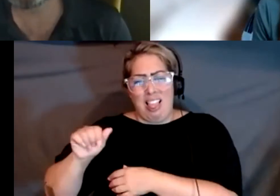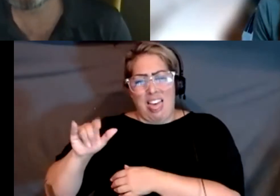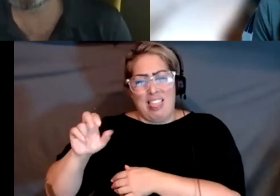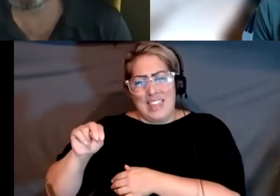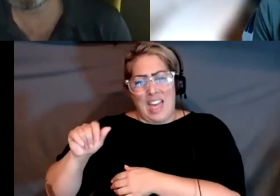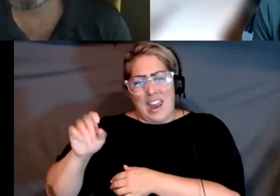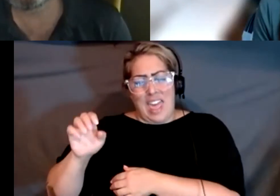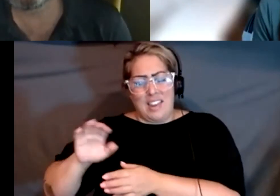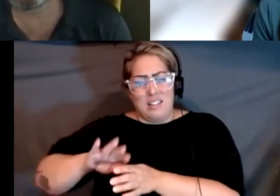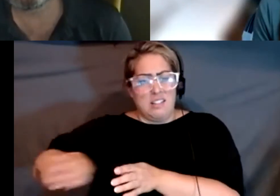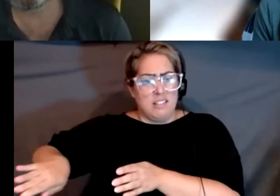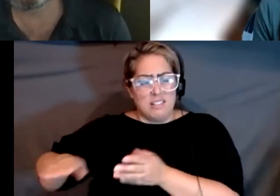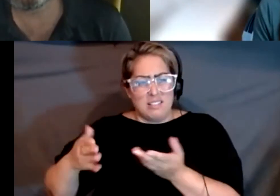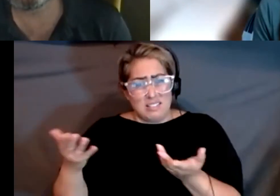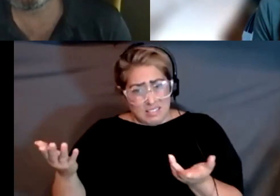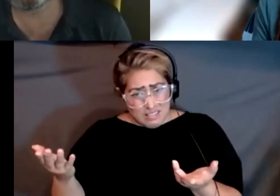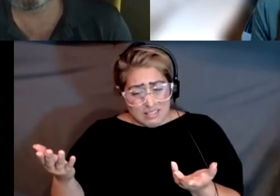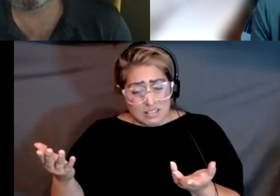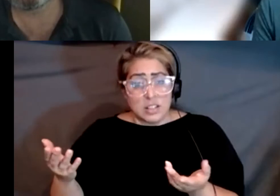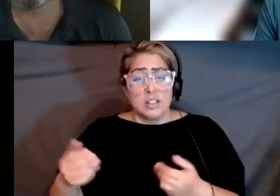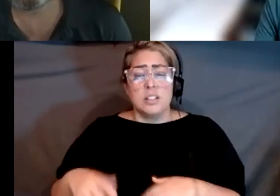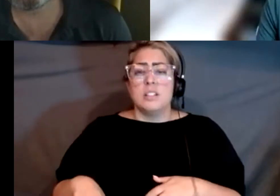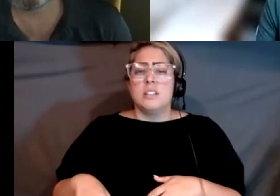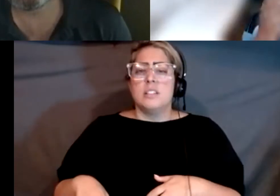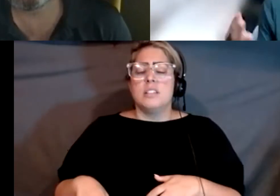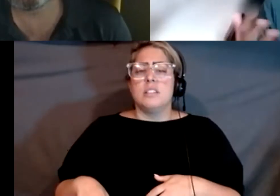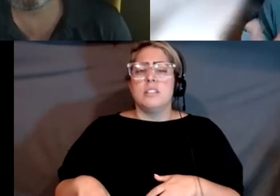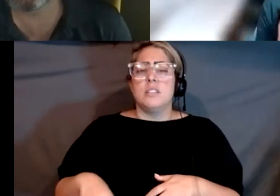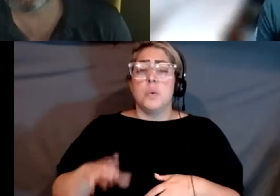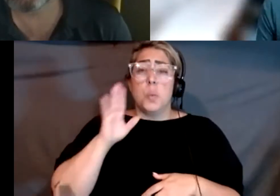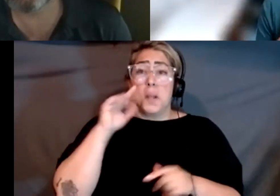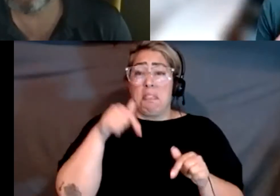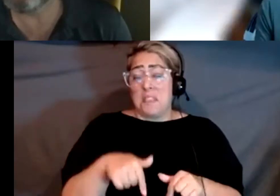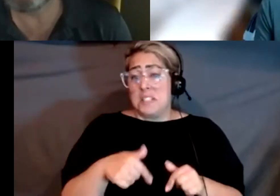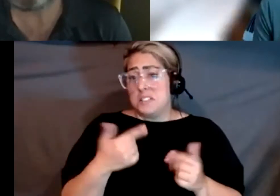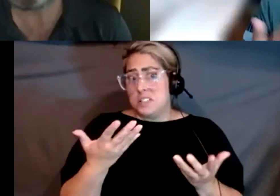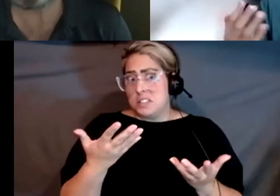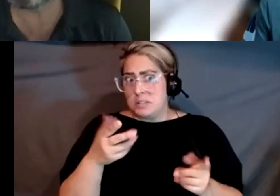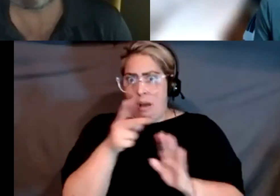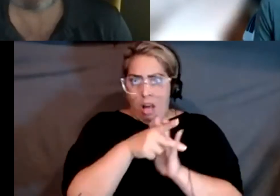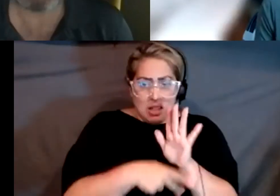Is is going to change at any point I guess is the question. Is there possibility for workarounds?